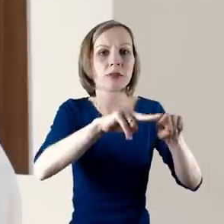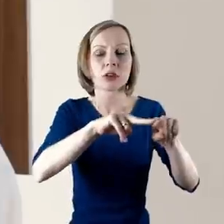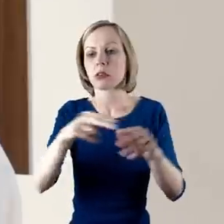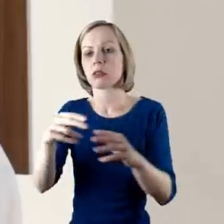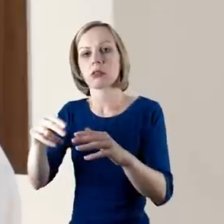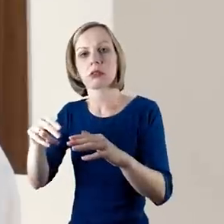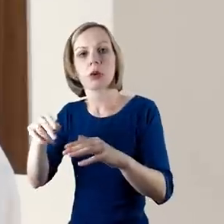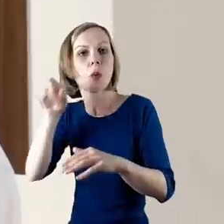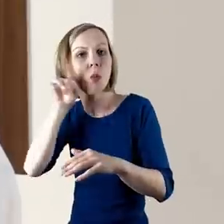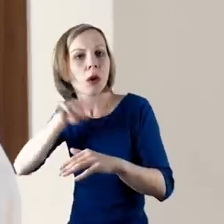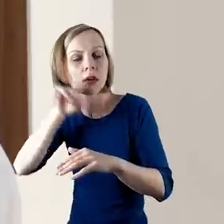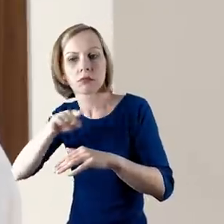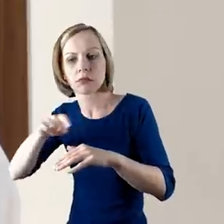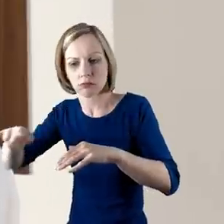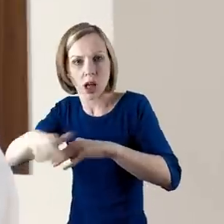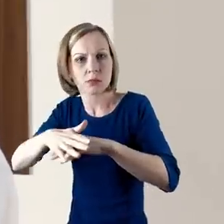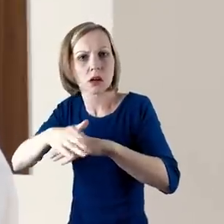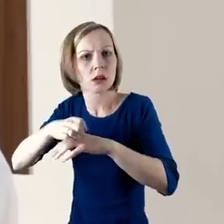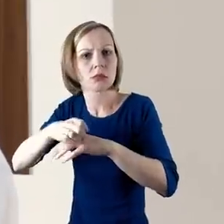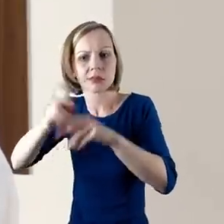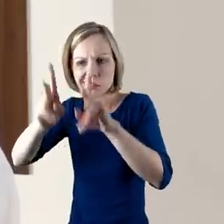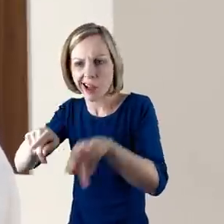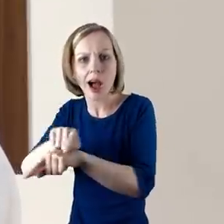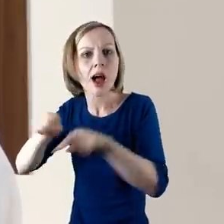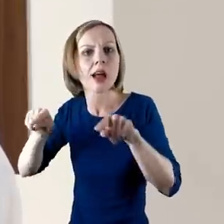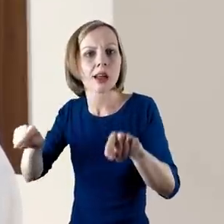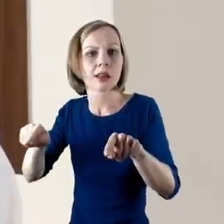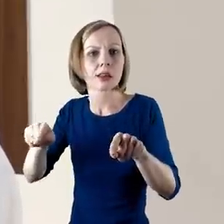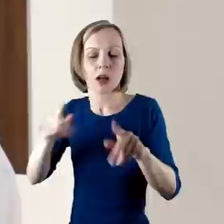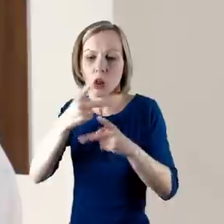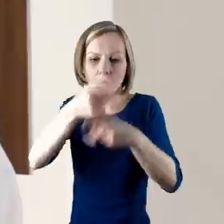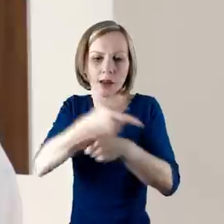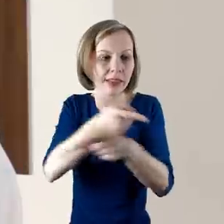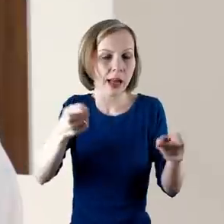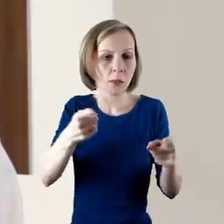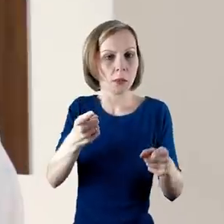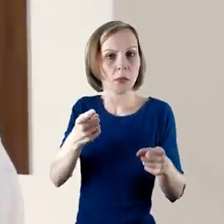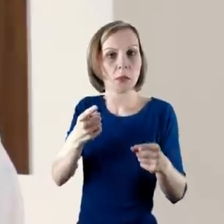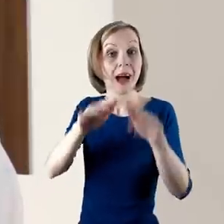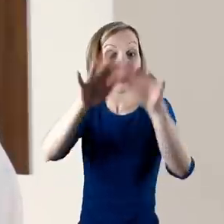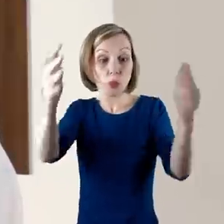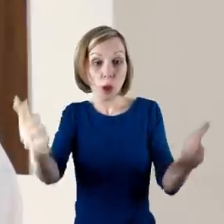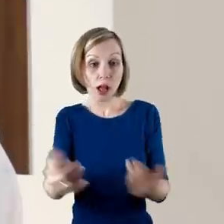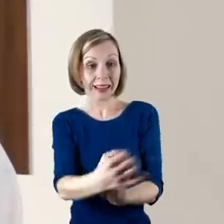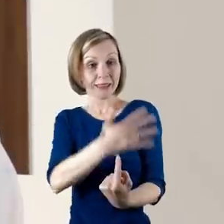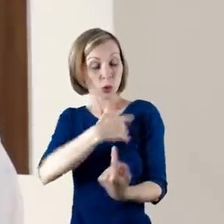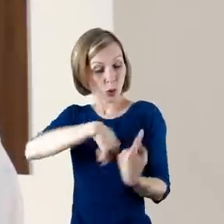and to keep oneself unstained by the world. This is the word of the Lord.